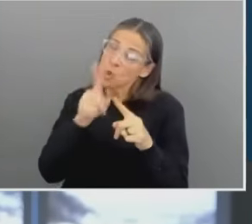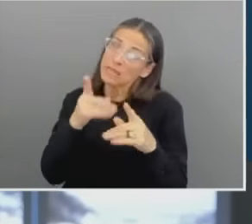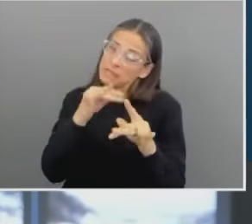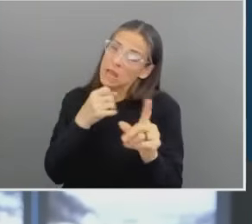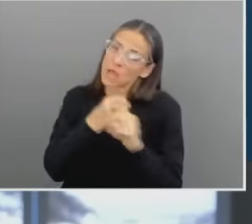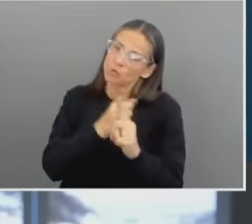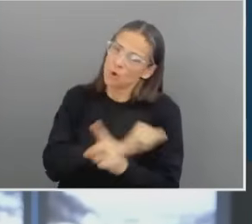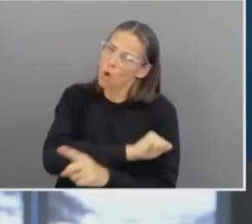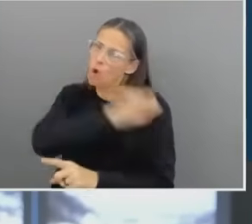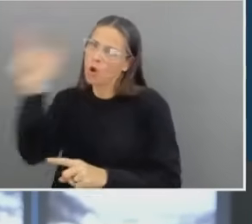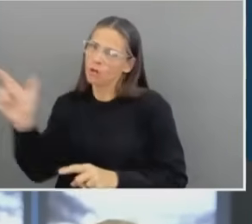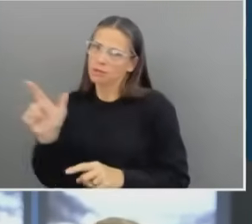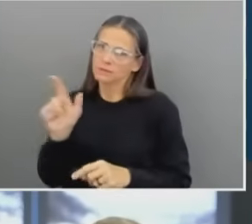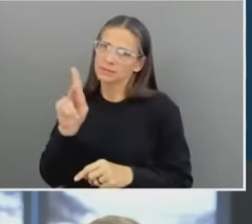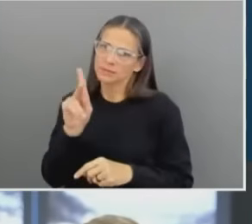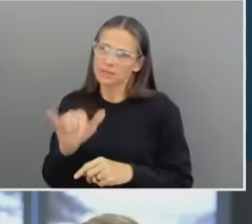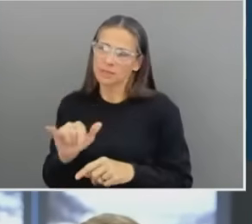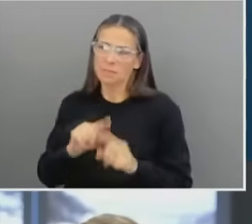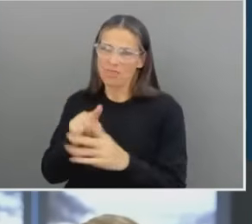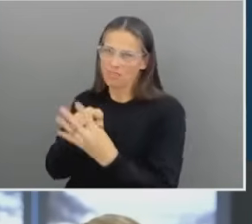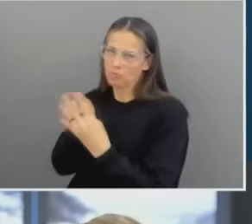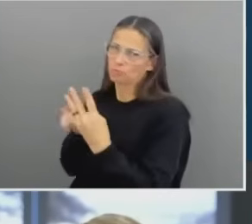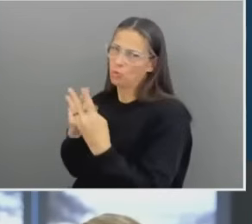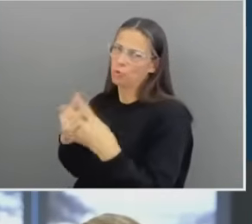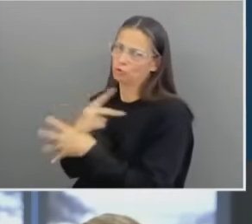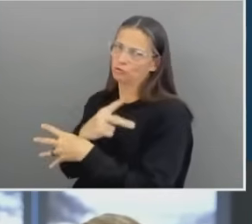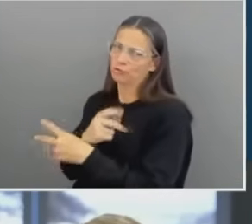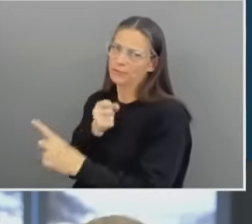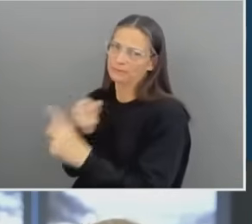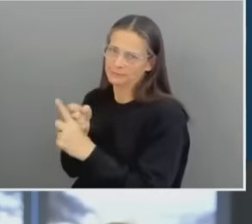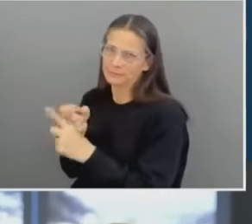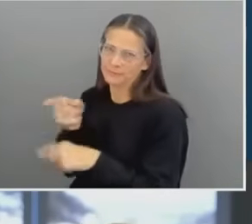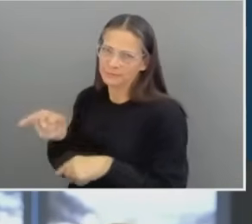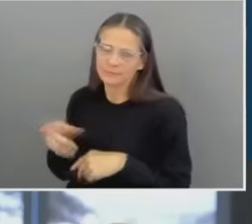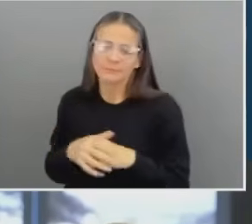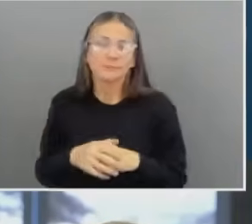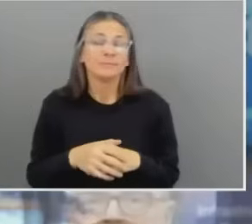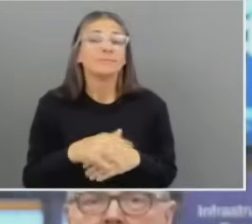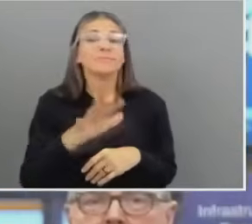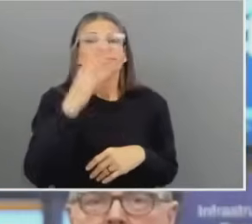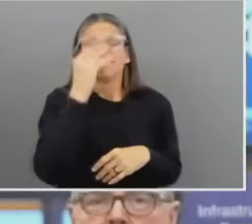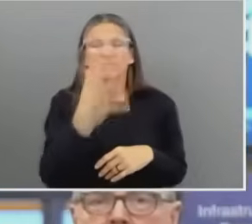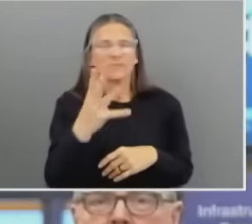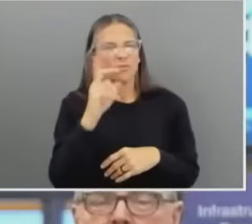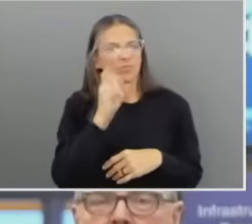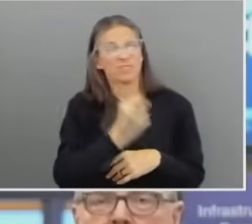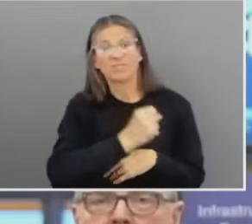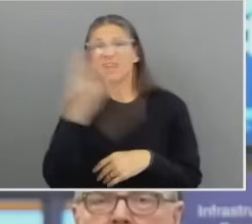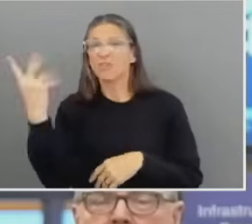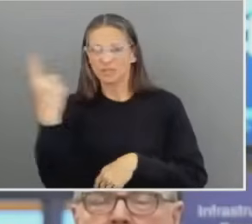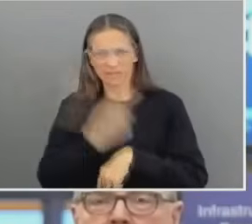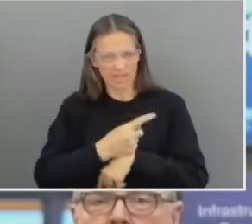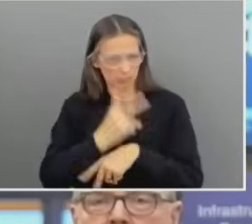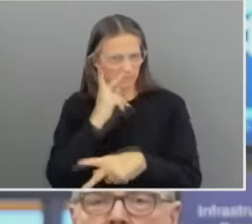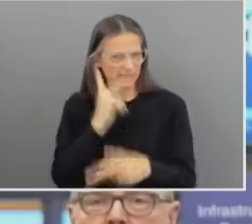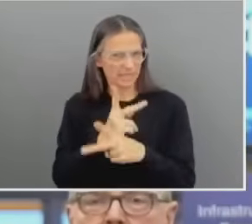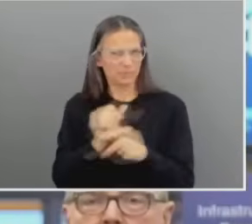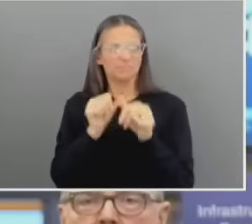BUT THIS WAS A STATEWIDE EVENT IN EVERY COUNTY HAD MAJOR IMPACTS. WE’RE WORKING HARD TO ADDRESS EVERY AREA’S NEEDS.